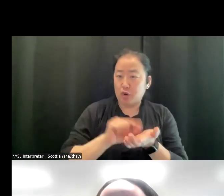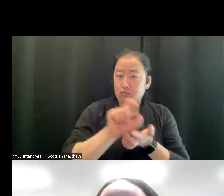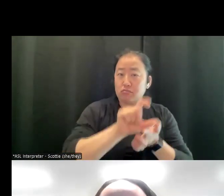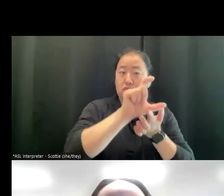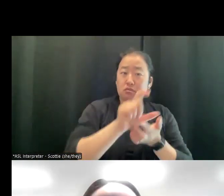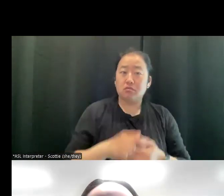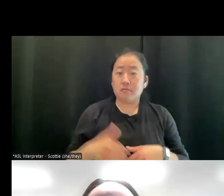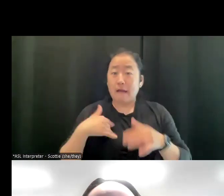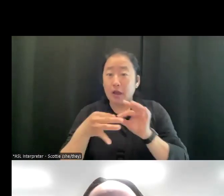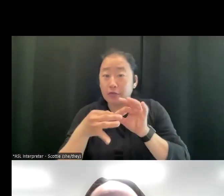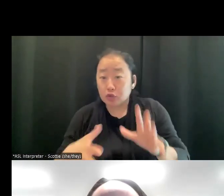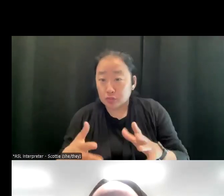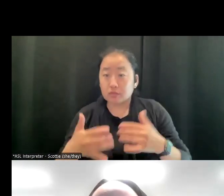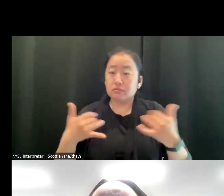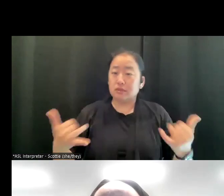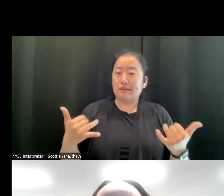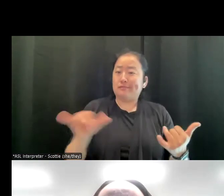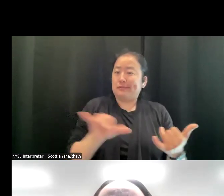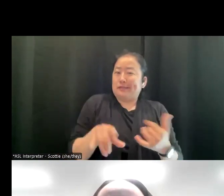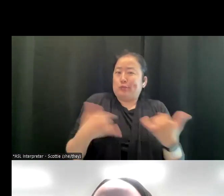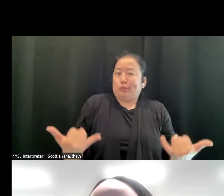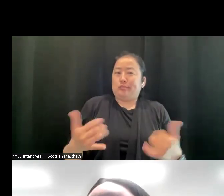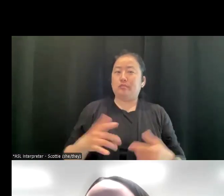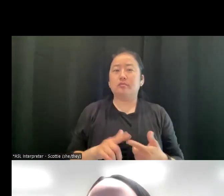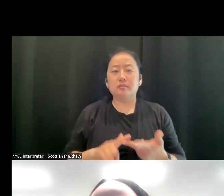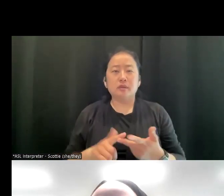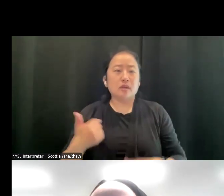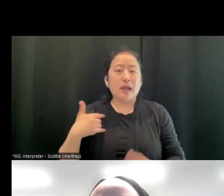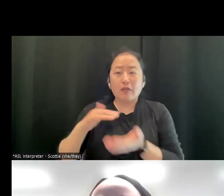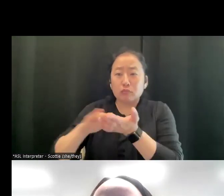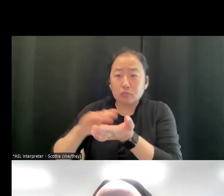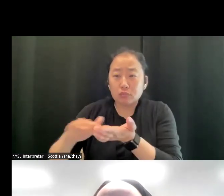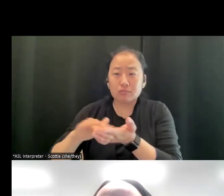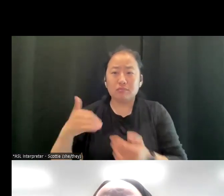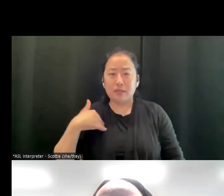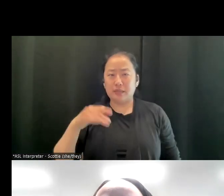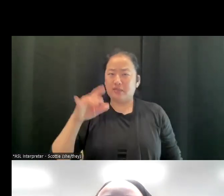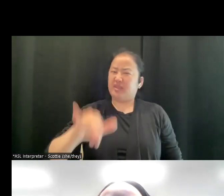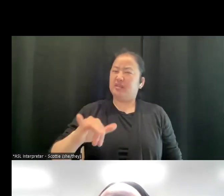like our lovely interpreters here today. Keeping those things in mind to help with